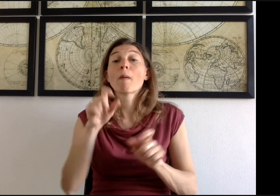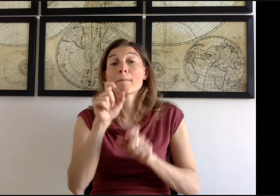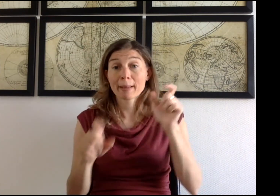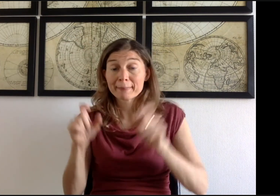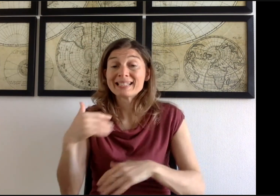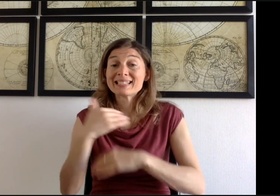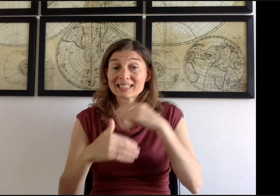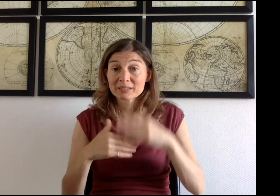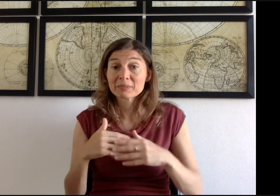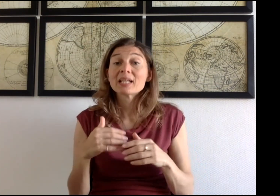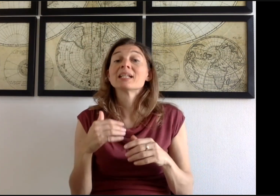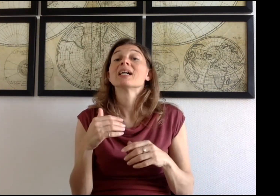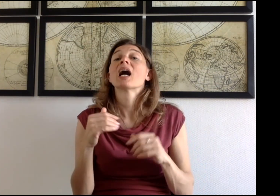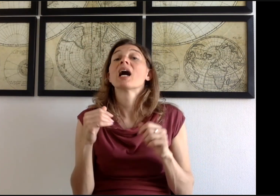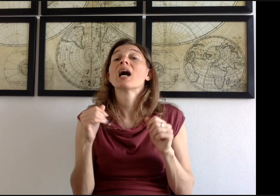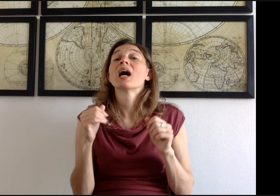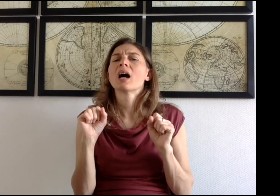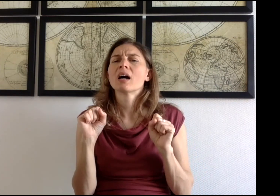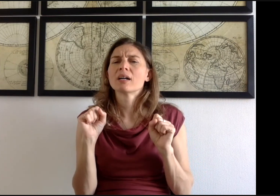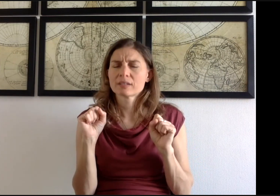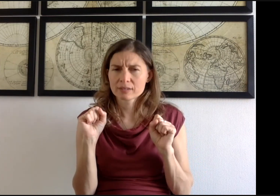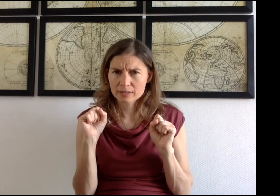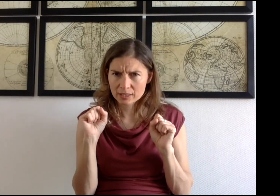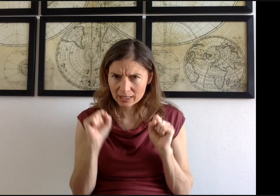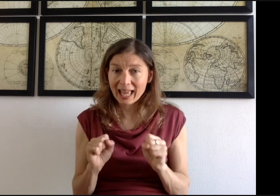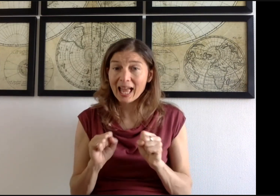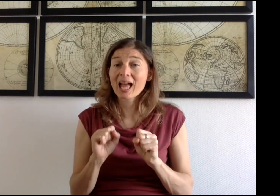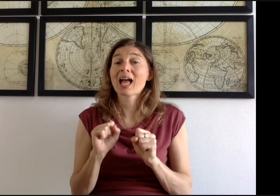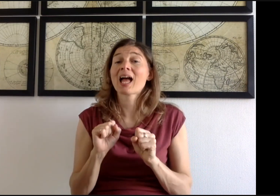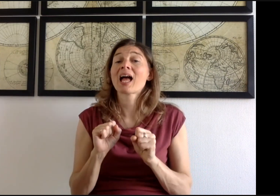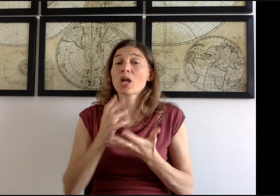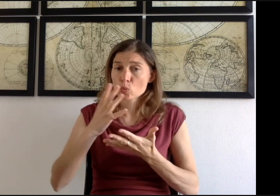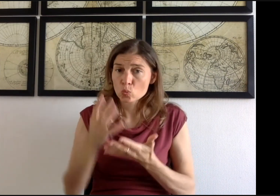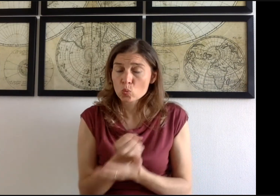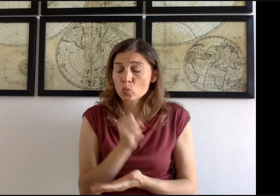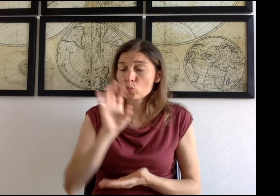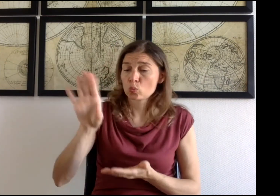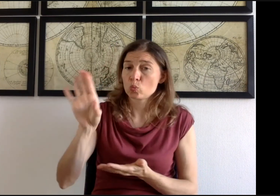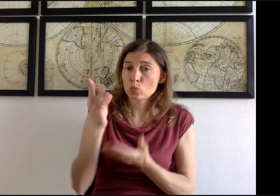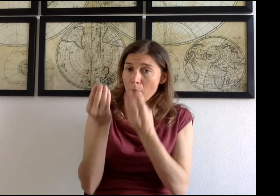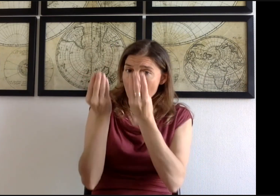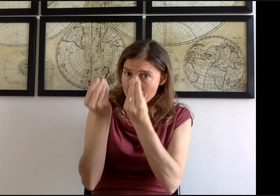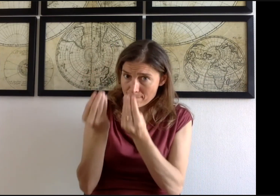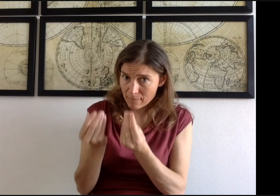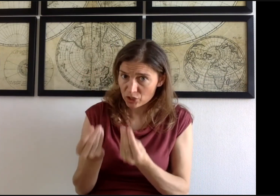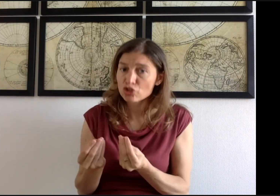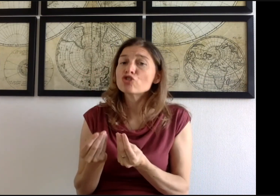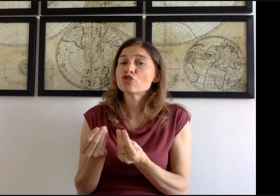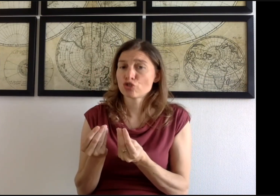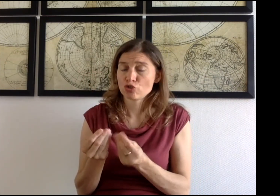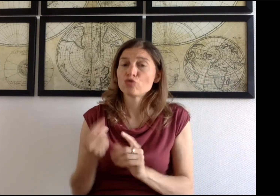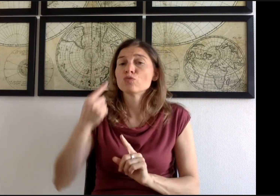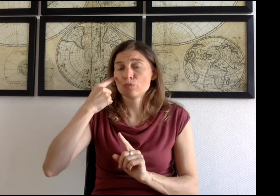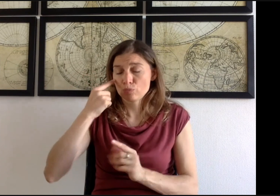their own annual budget to buy all the basic for their own people.